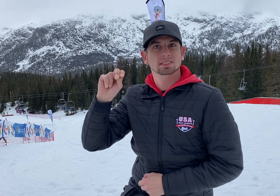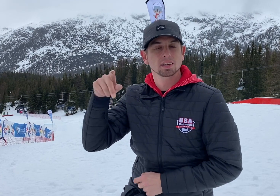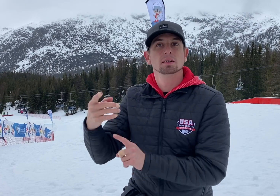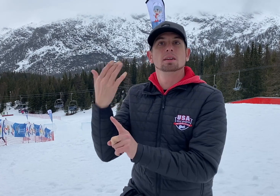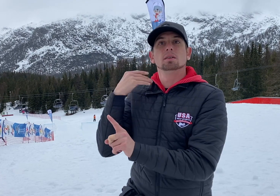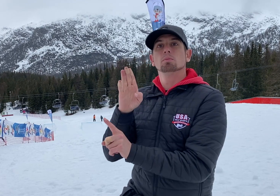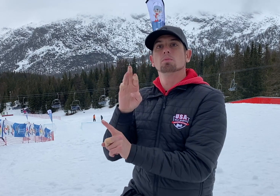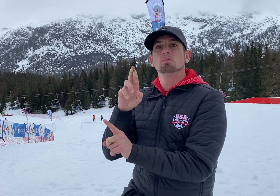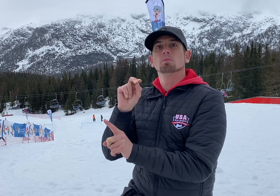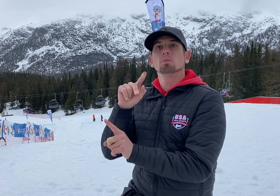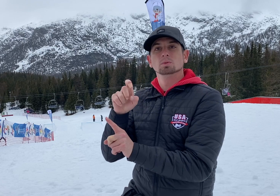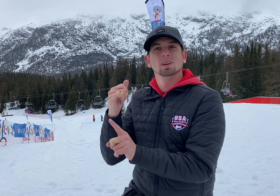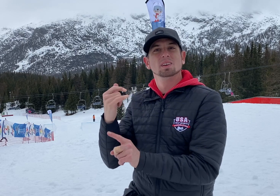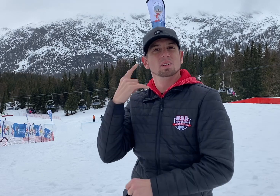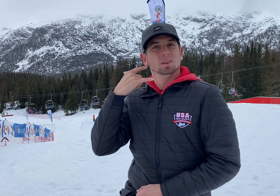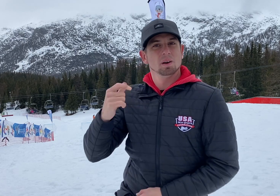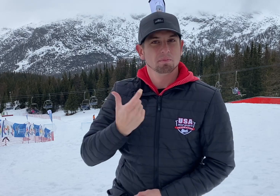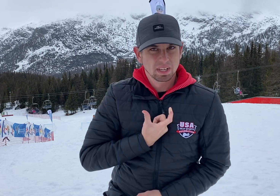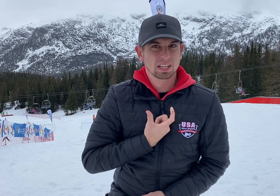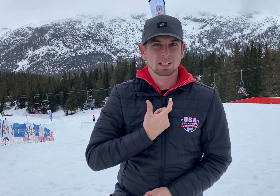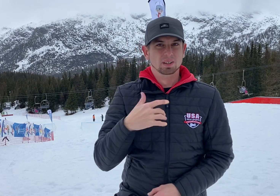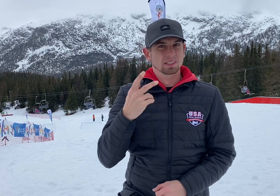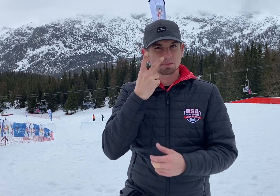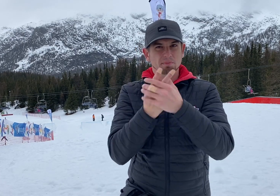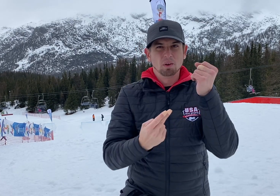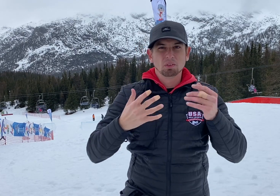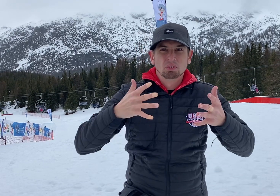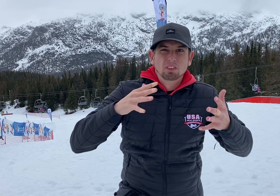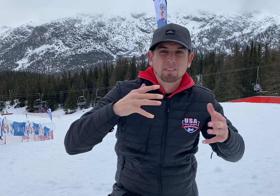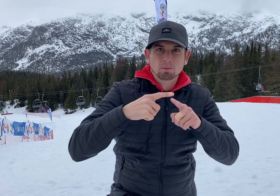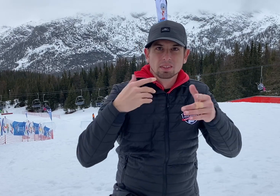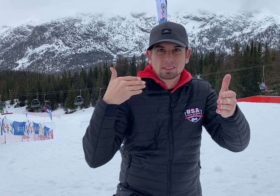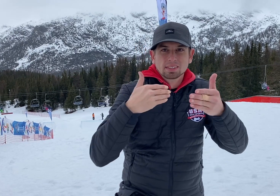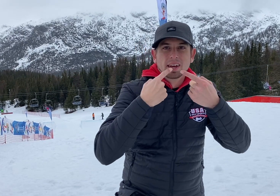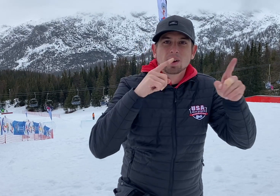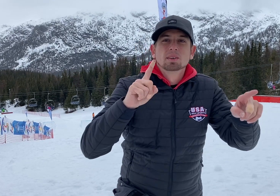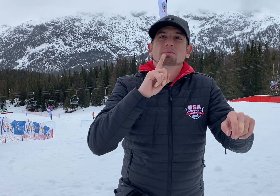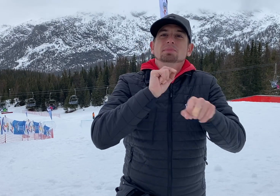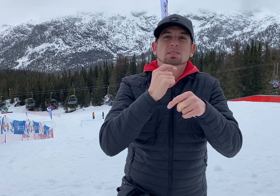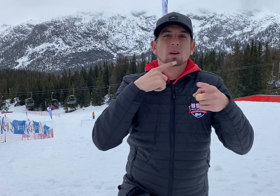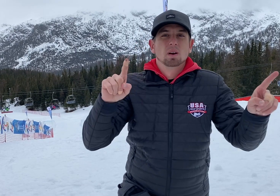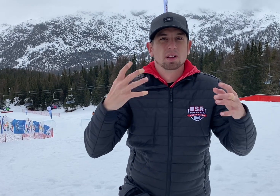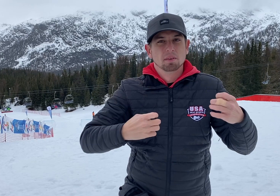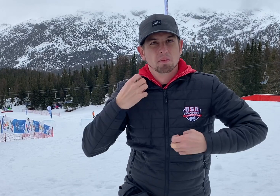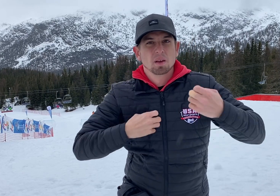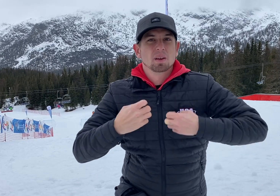he had a bronze in the past but now he has a gold medal. You can see that both of them were very nervous leading up to the announcements. When it was official, it was very emotional.